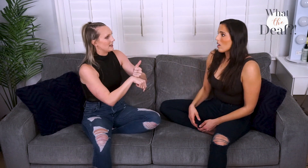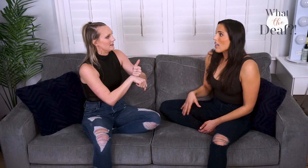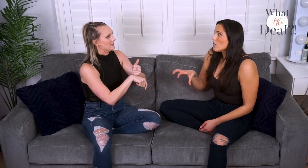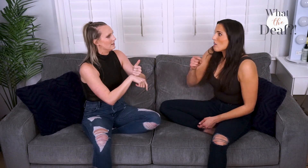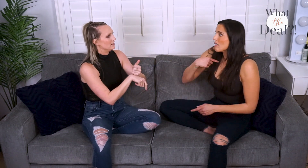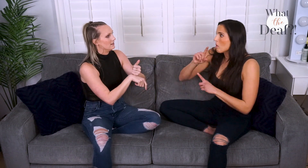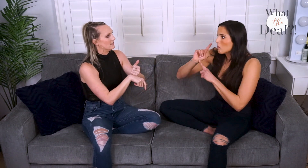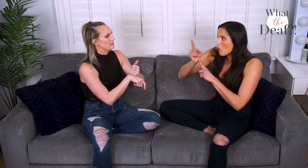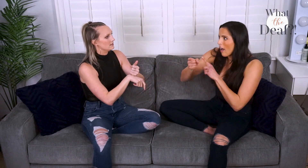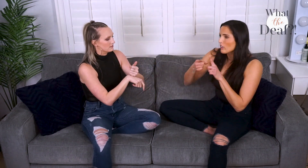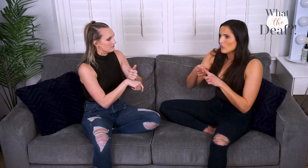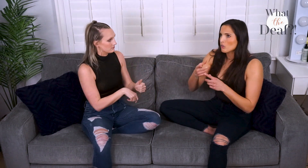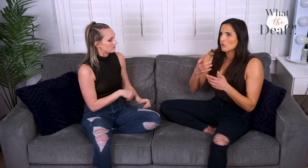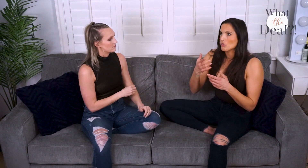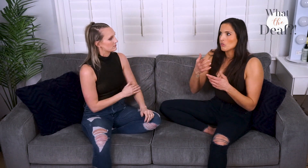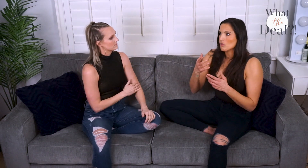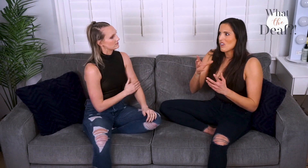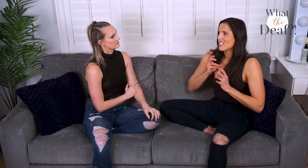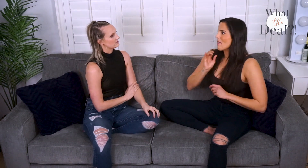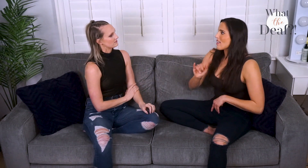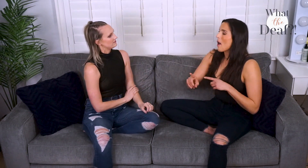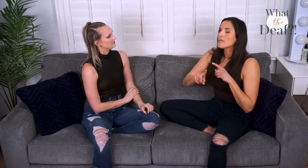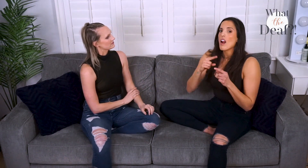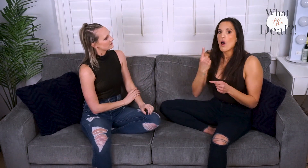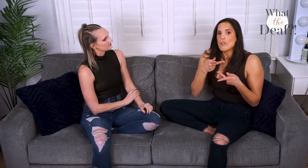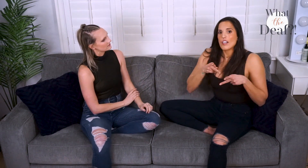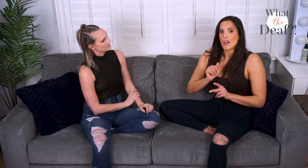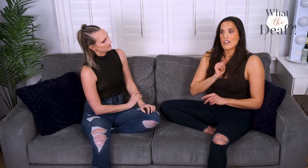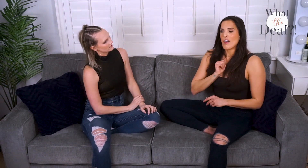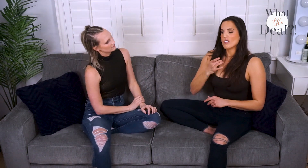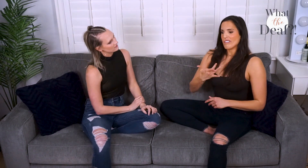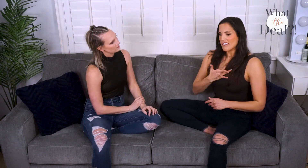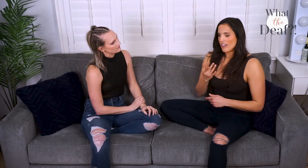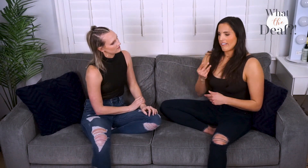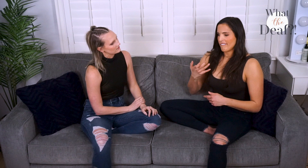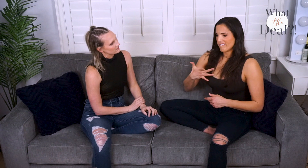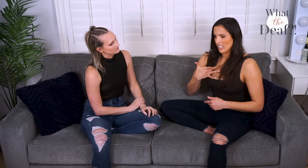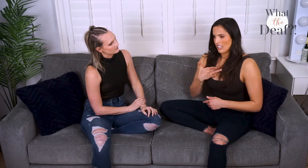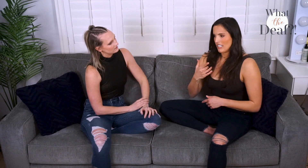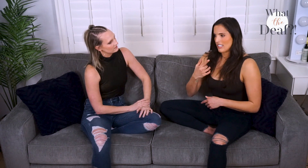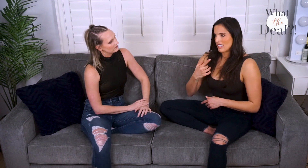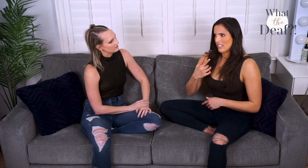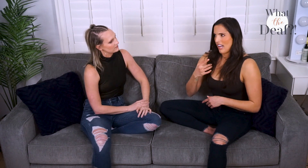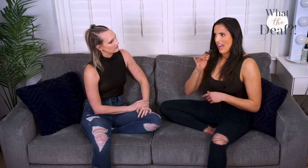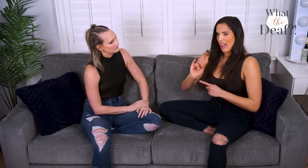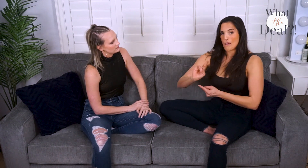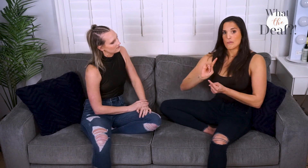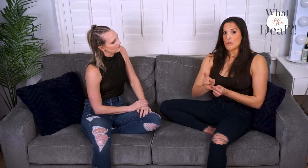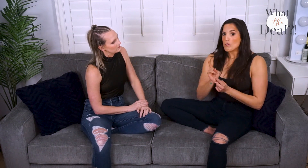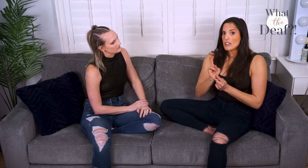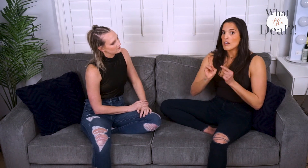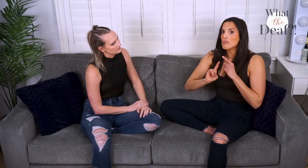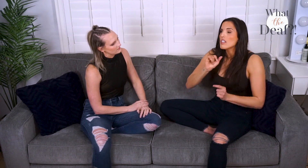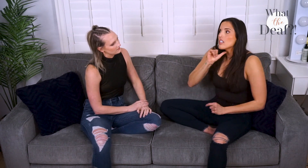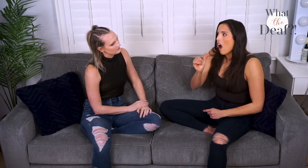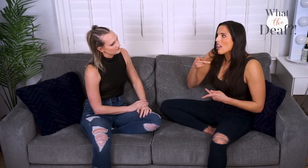Oh, it took me a while to accept that, but I always allow myself to feel the feeling that I need to feel in that moment,